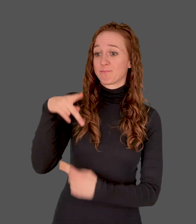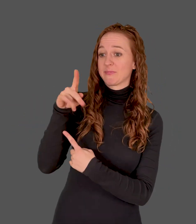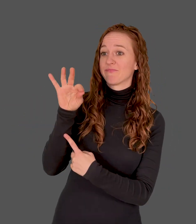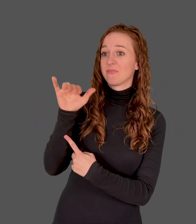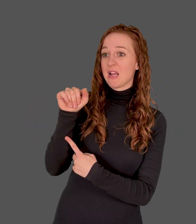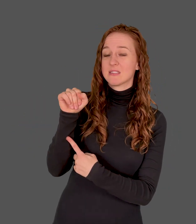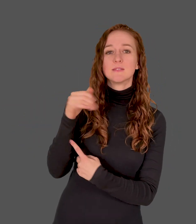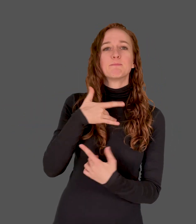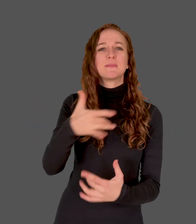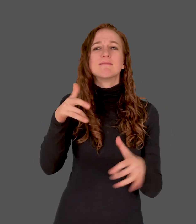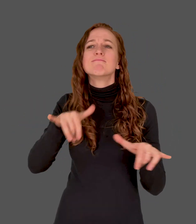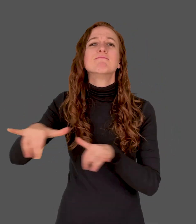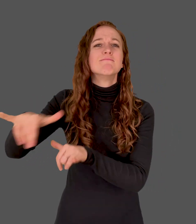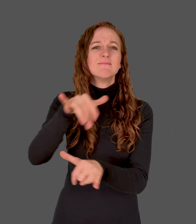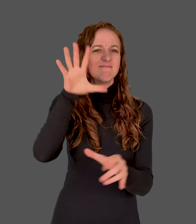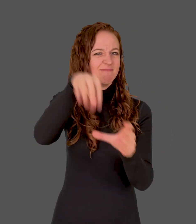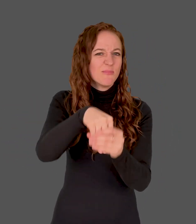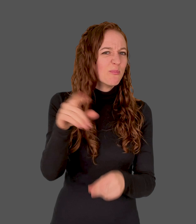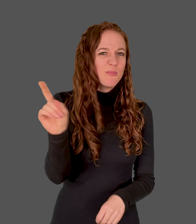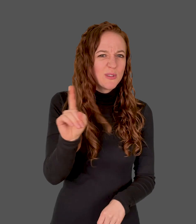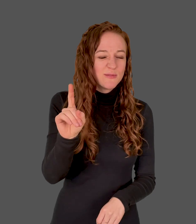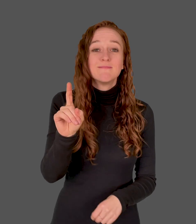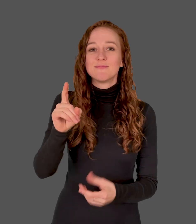They can be found in a variety of items like